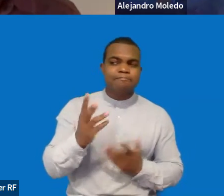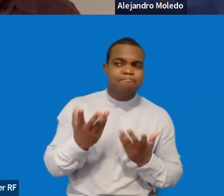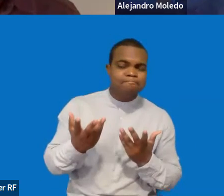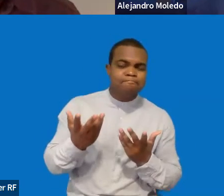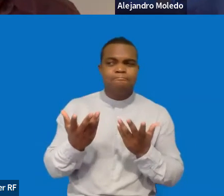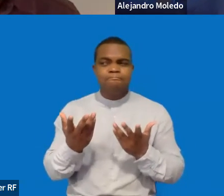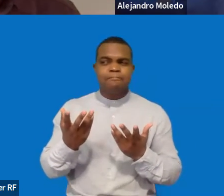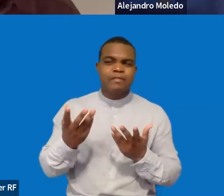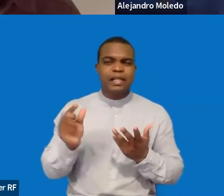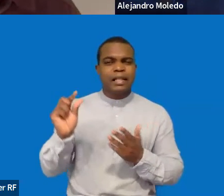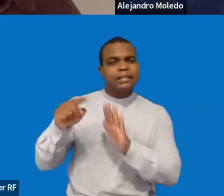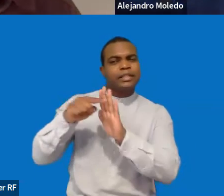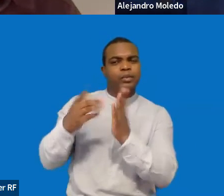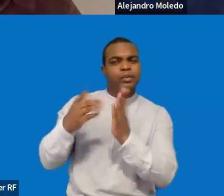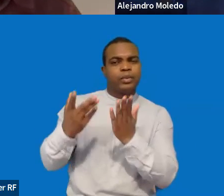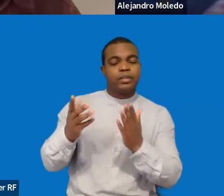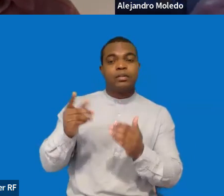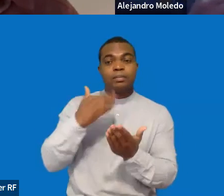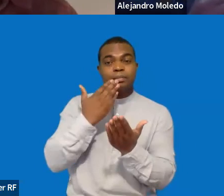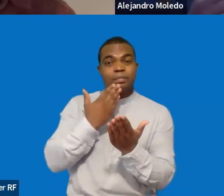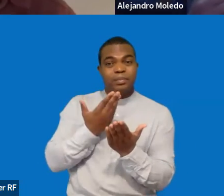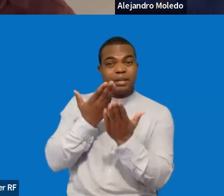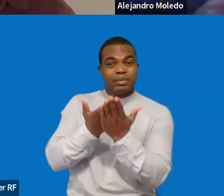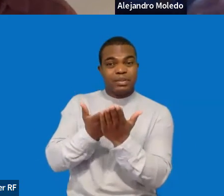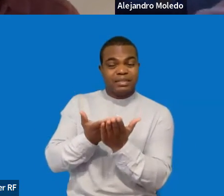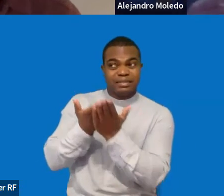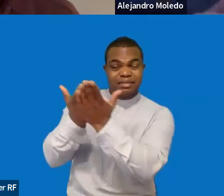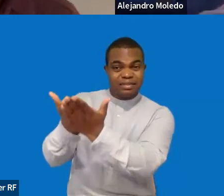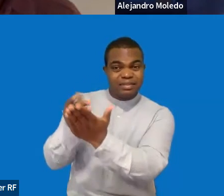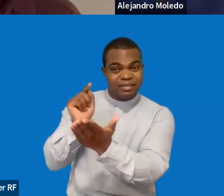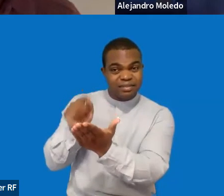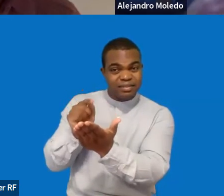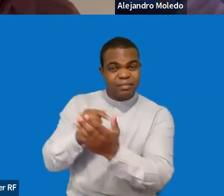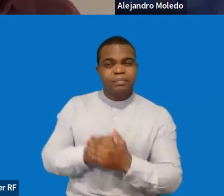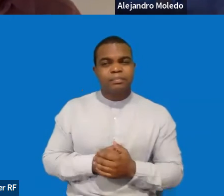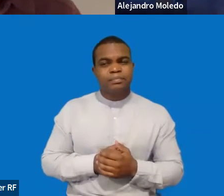to issue the European Disability Card automatically.